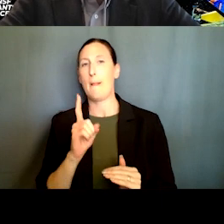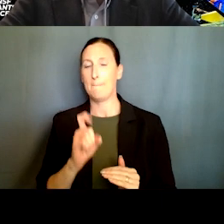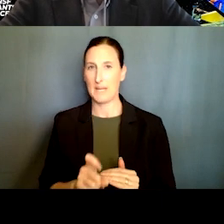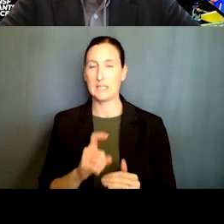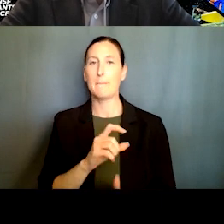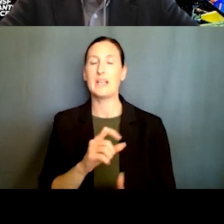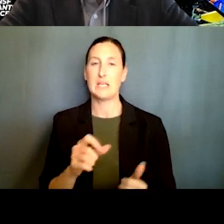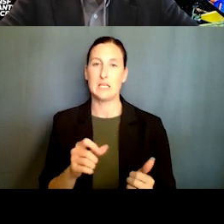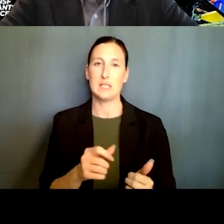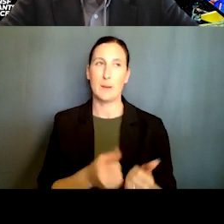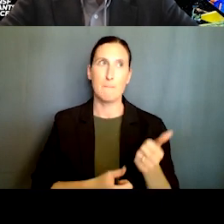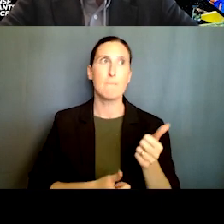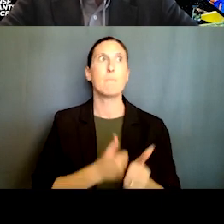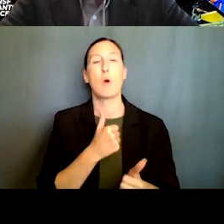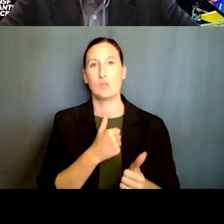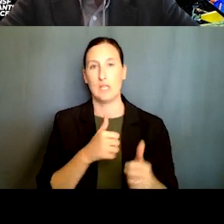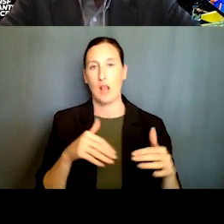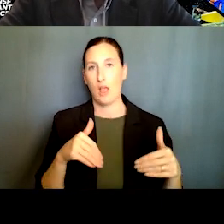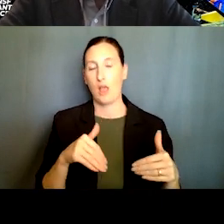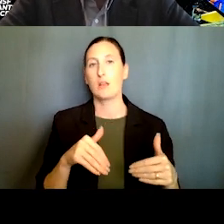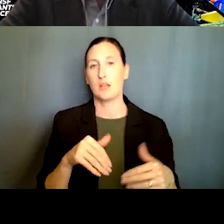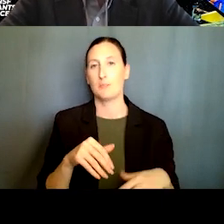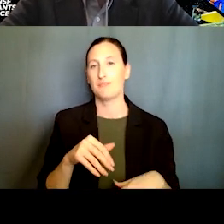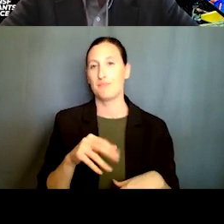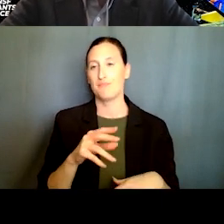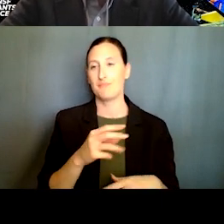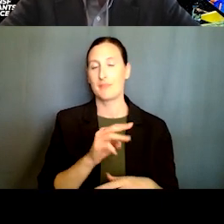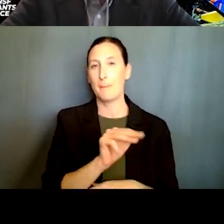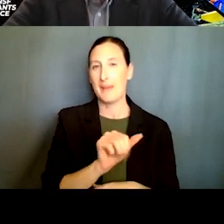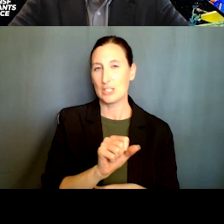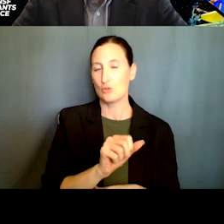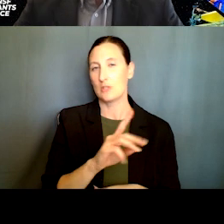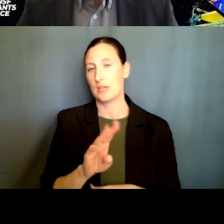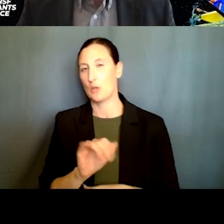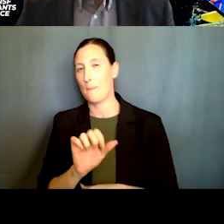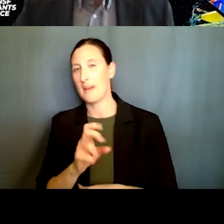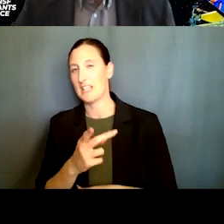predominantly undergraduate institutions and predominantly there's a specific definition of this,